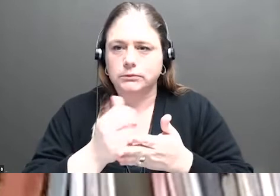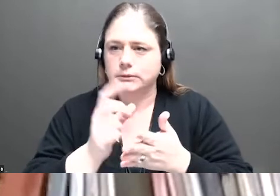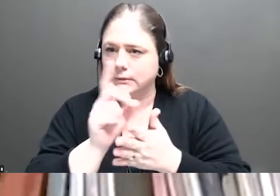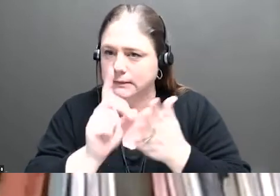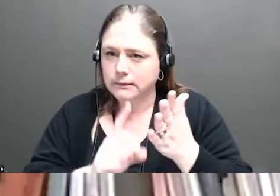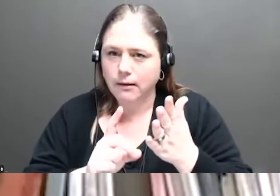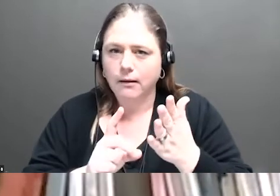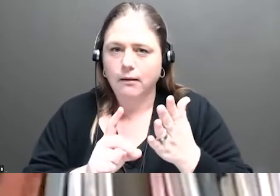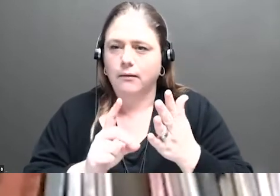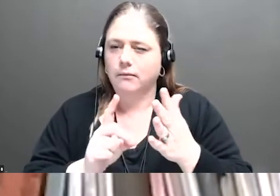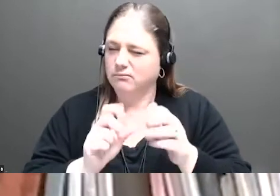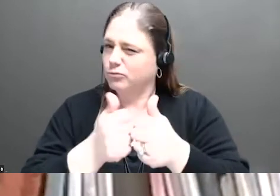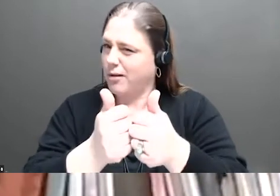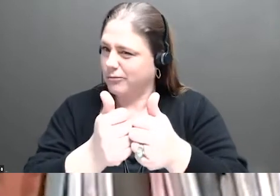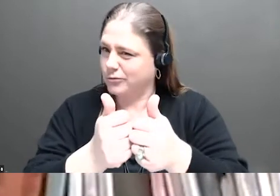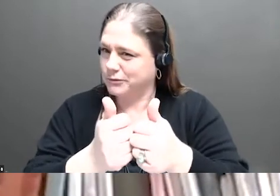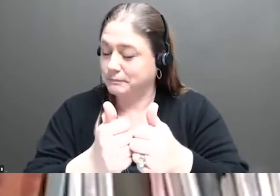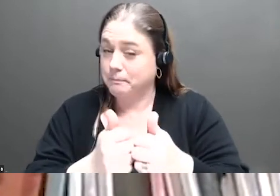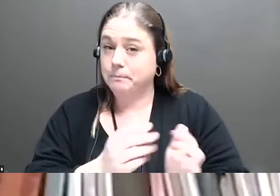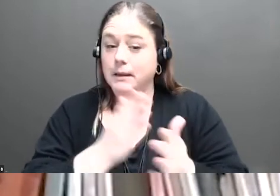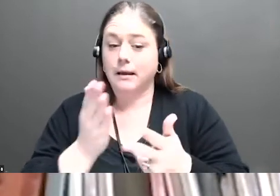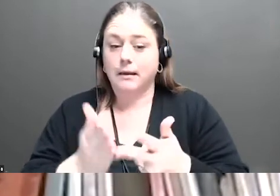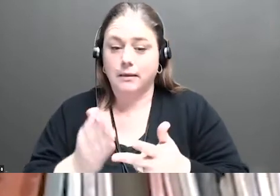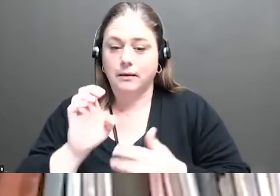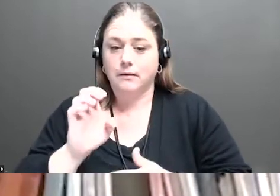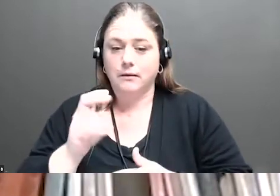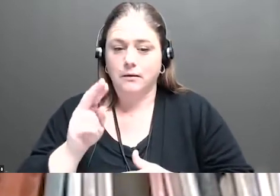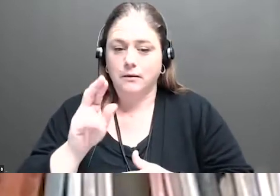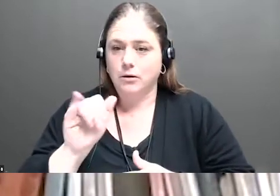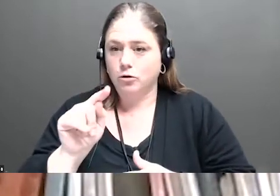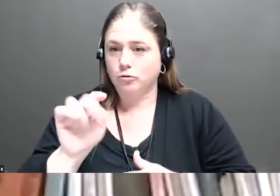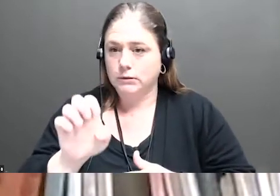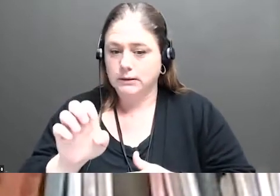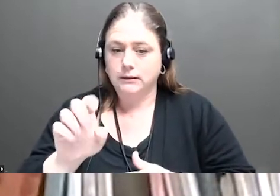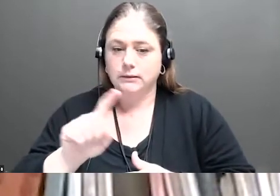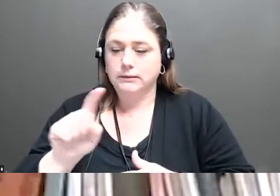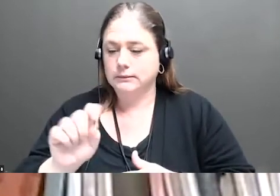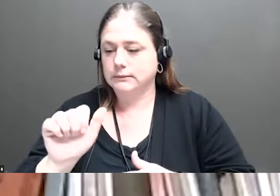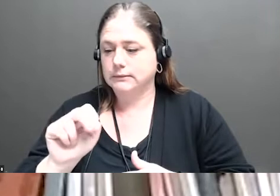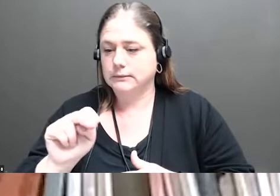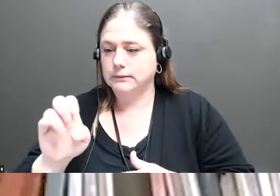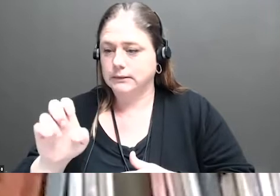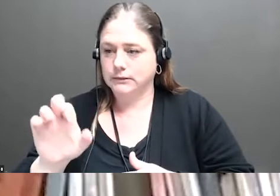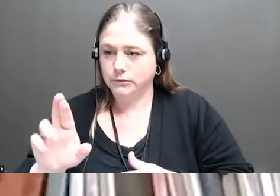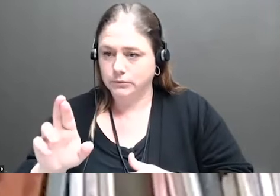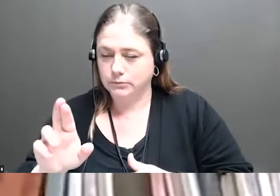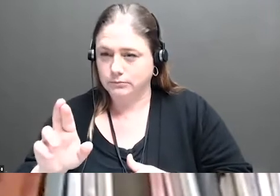finish off with Christine Zannier. Christine is from the Toronto Chapter where she's Secretary,